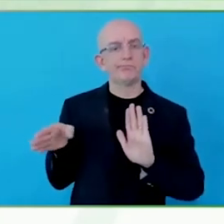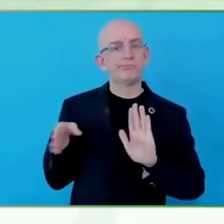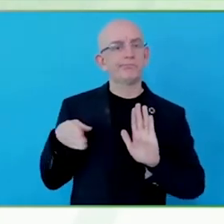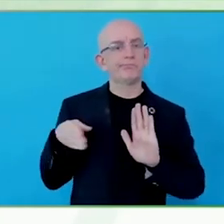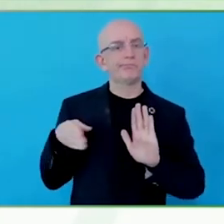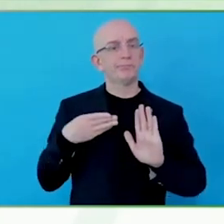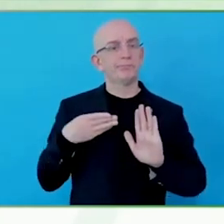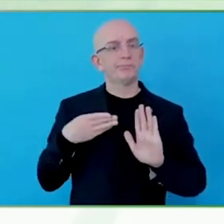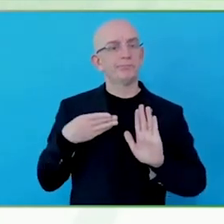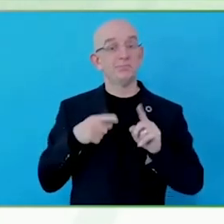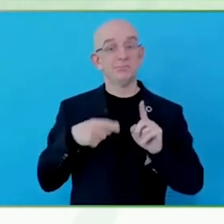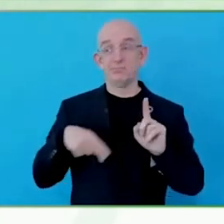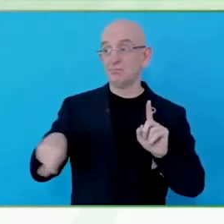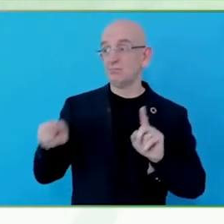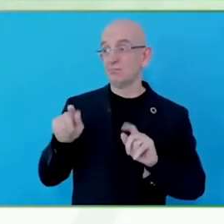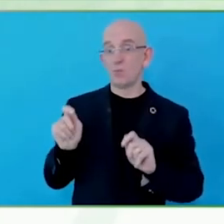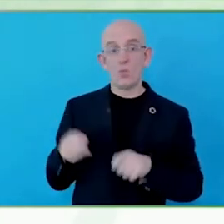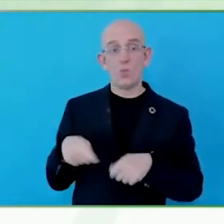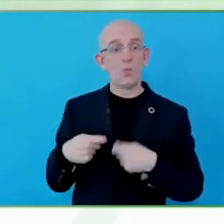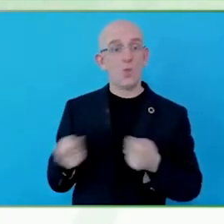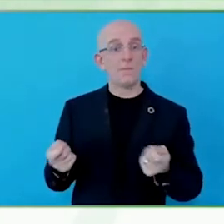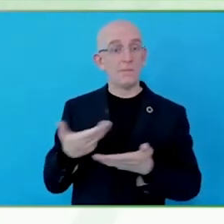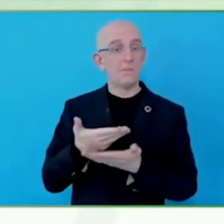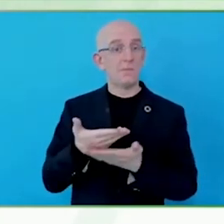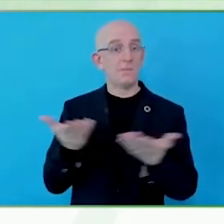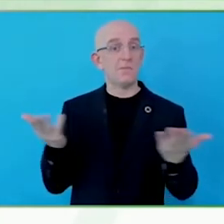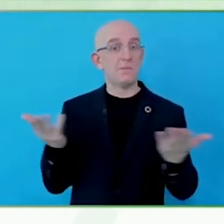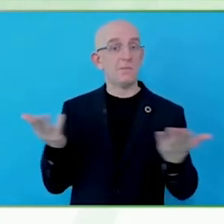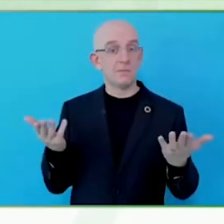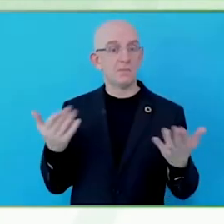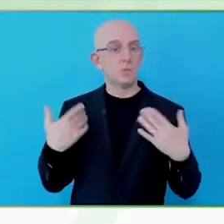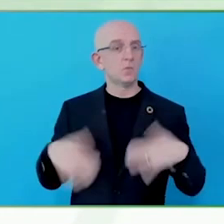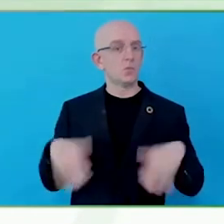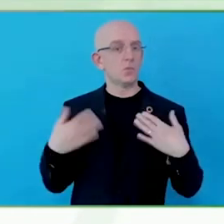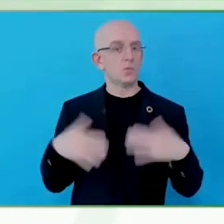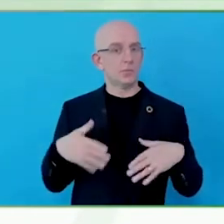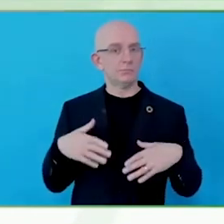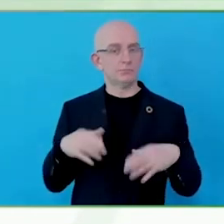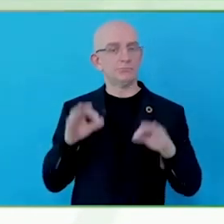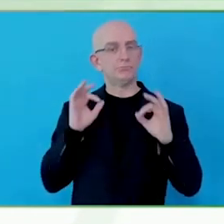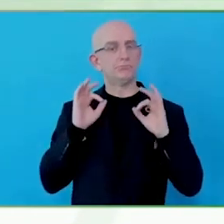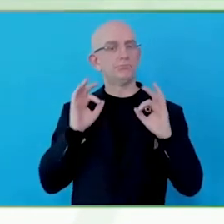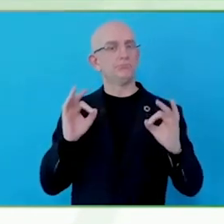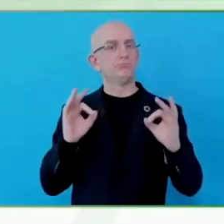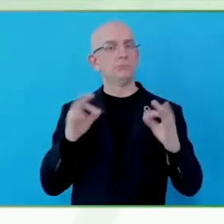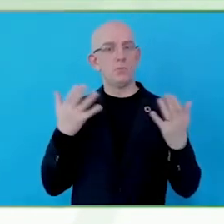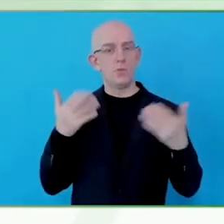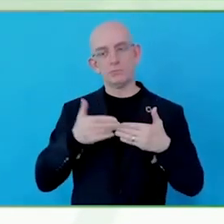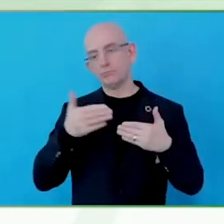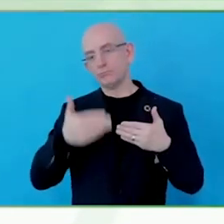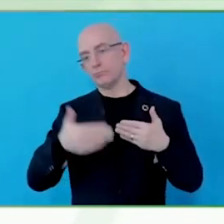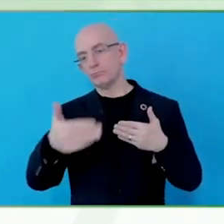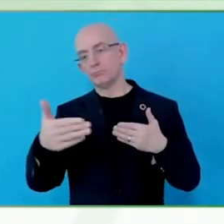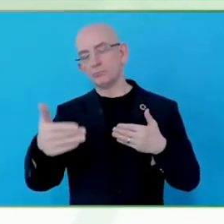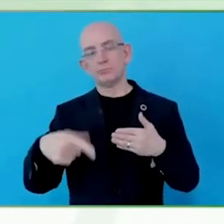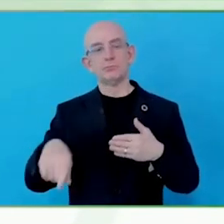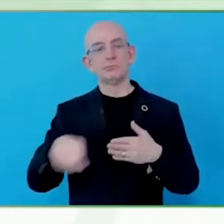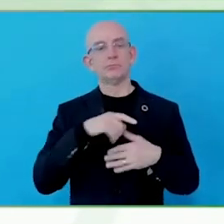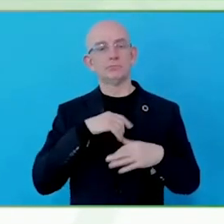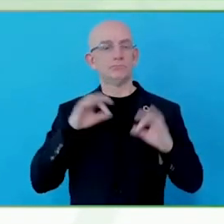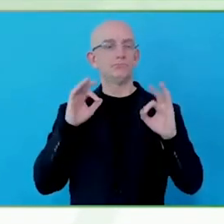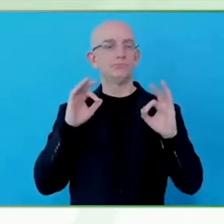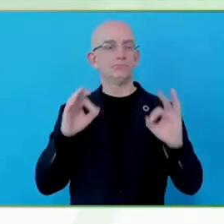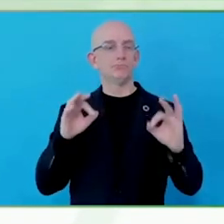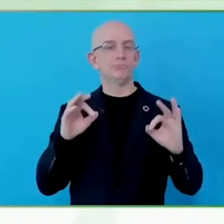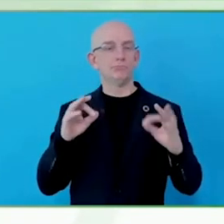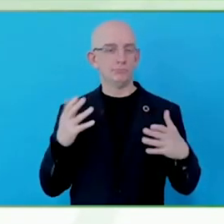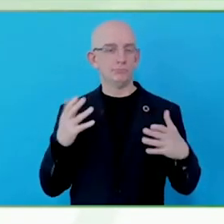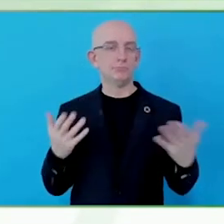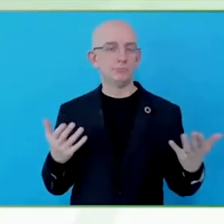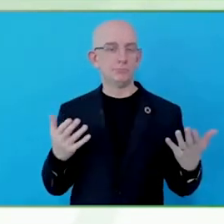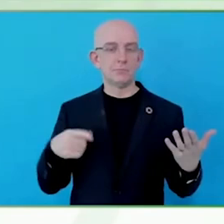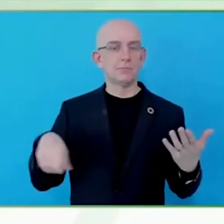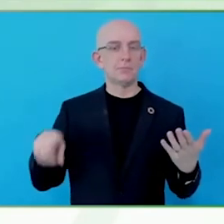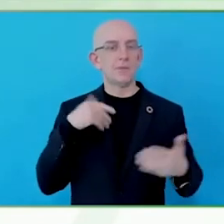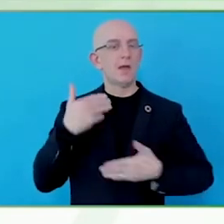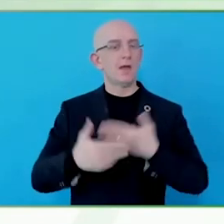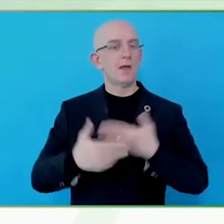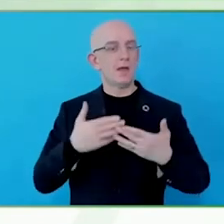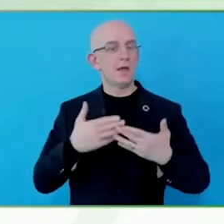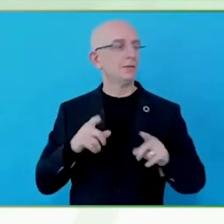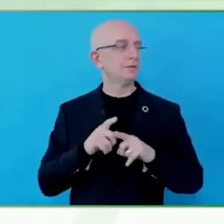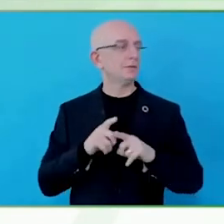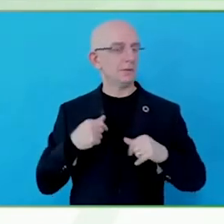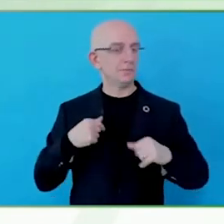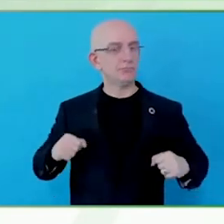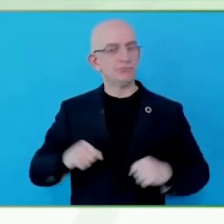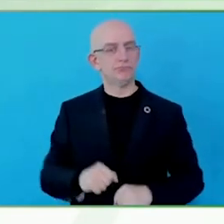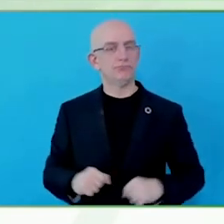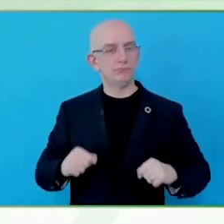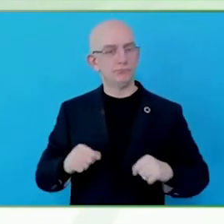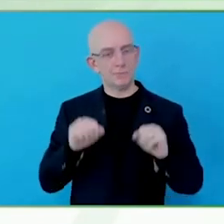concerning possibility of enforcing digital accessibility.